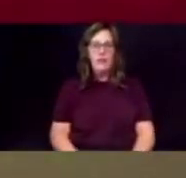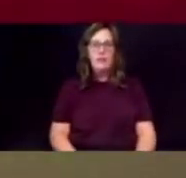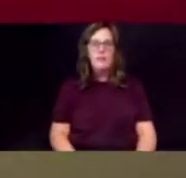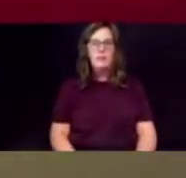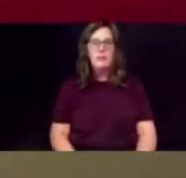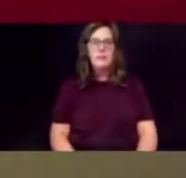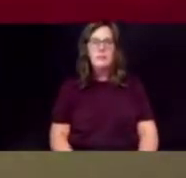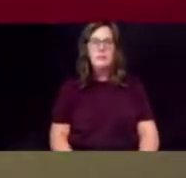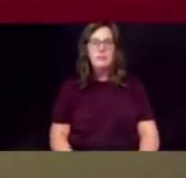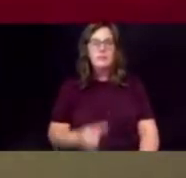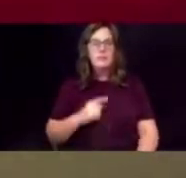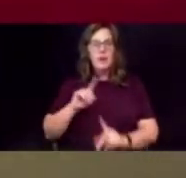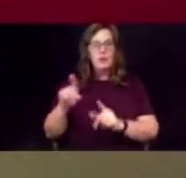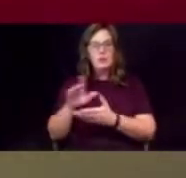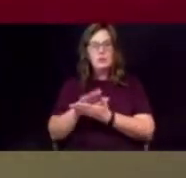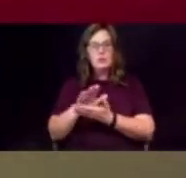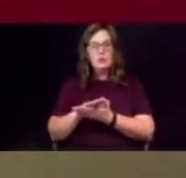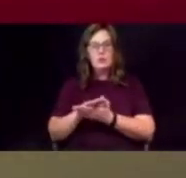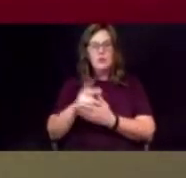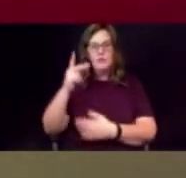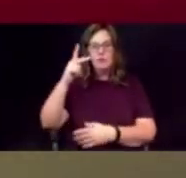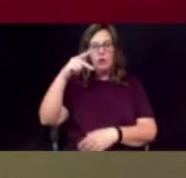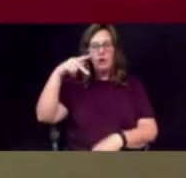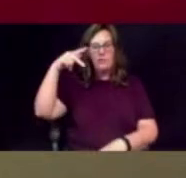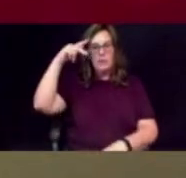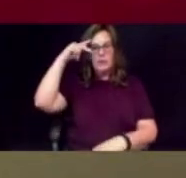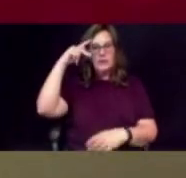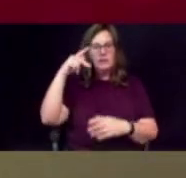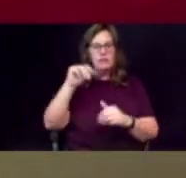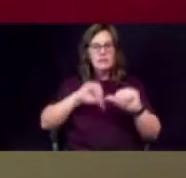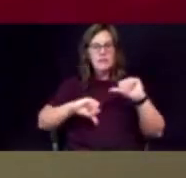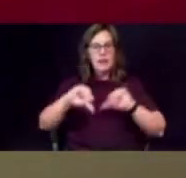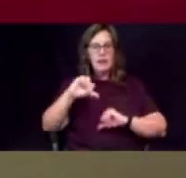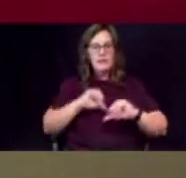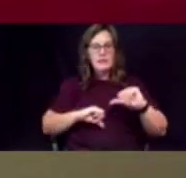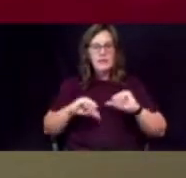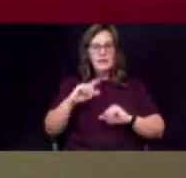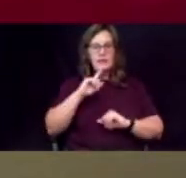went to school for political science and i'm actually going to be finally graduating here